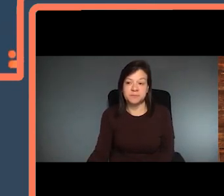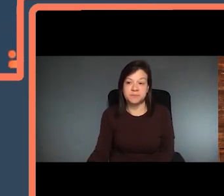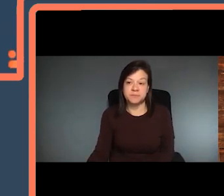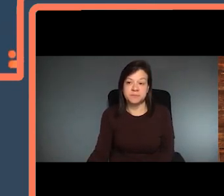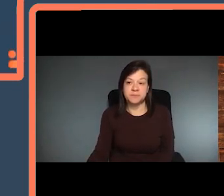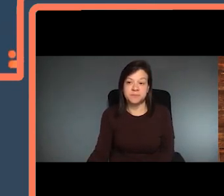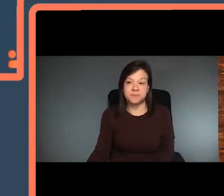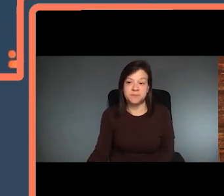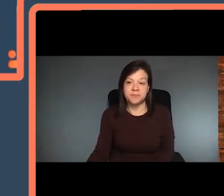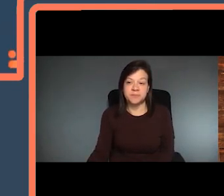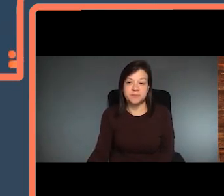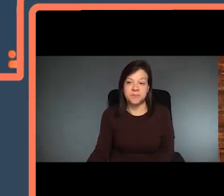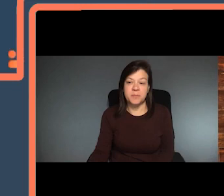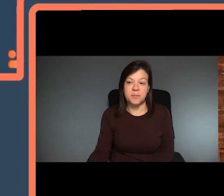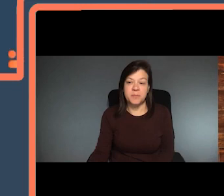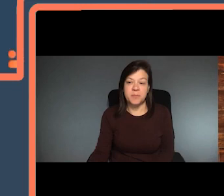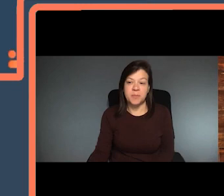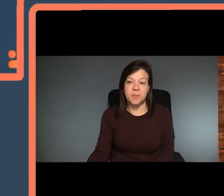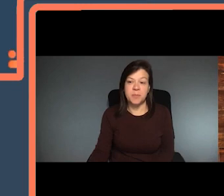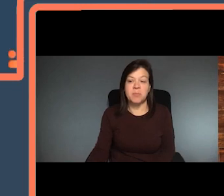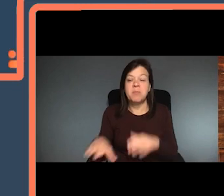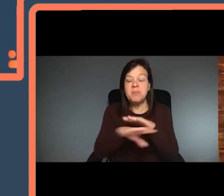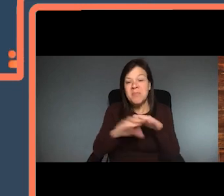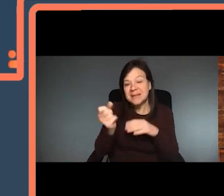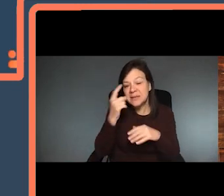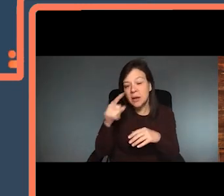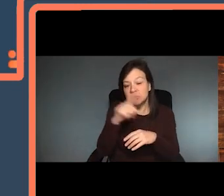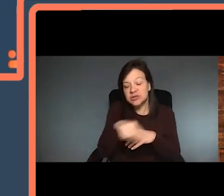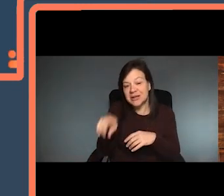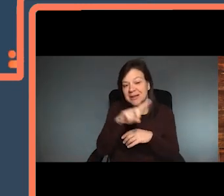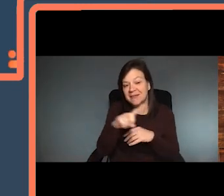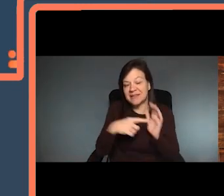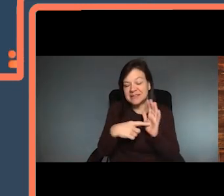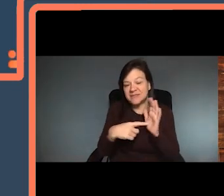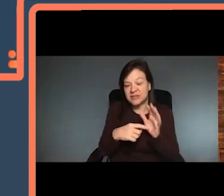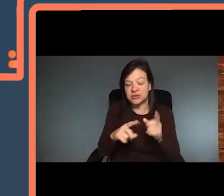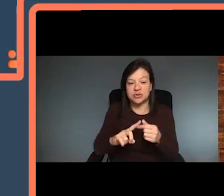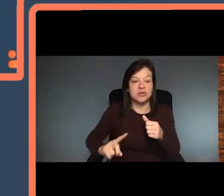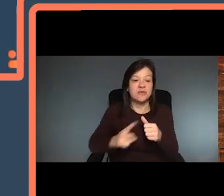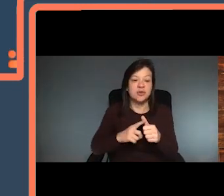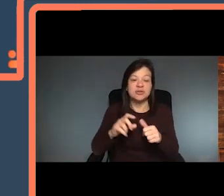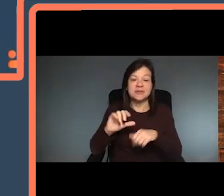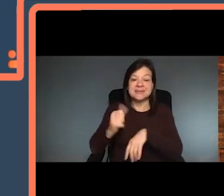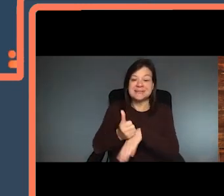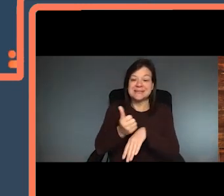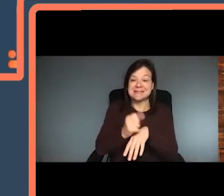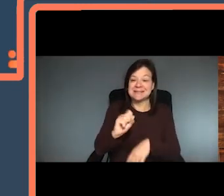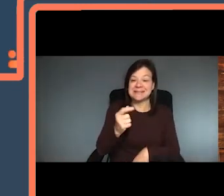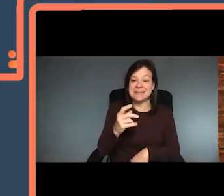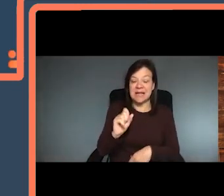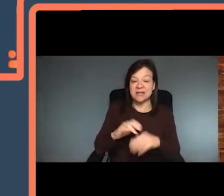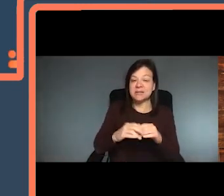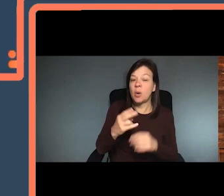FOLLOWING FEATURES AND AREAS. FIRST, THE SETTINGS AREA WITHIN HubSpot IN PARTICULAR THE WEBSITE SETTINGS AREA.